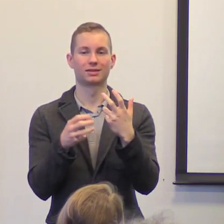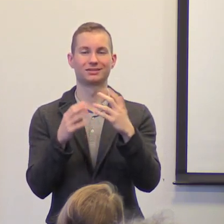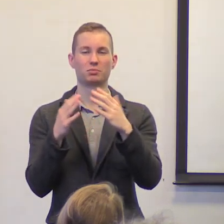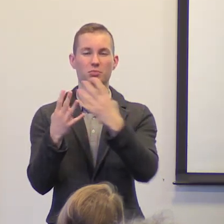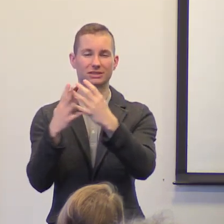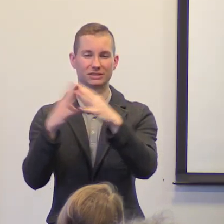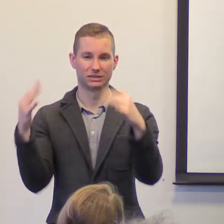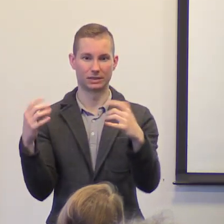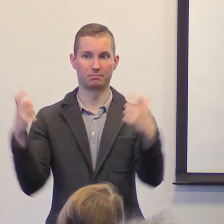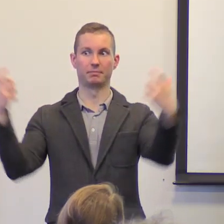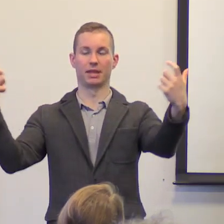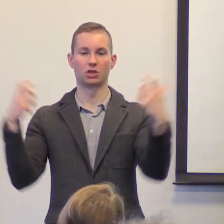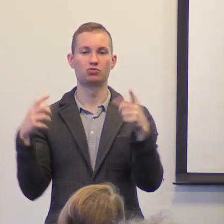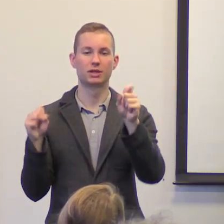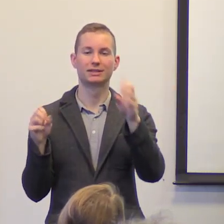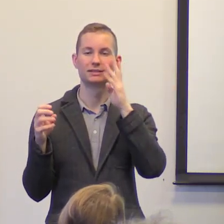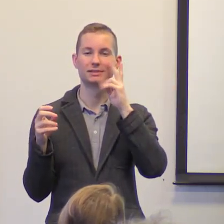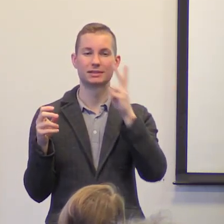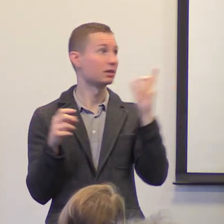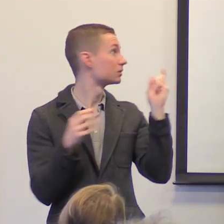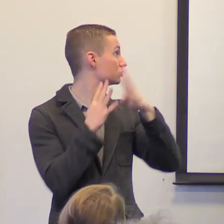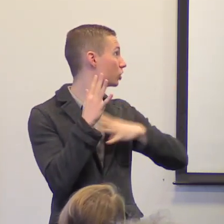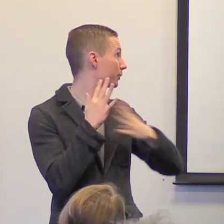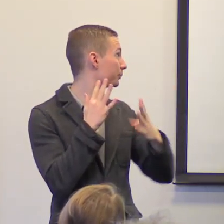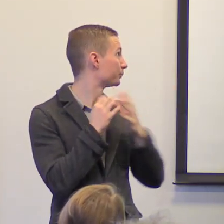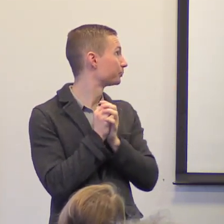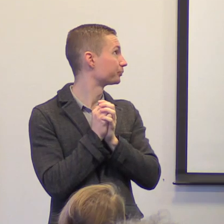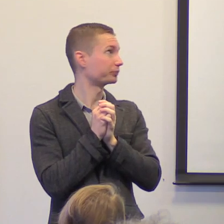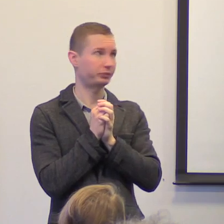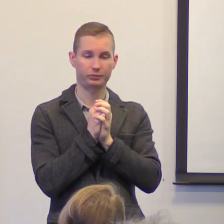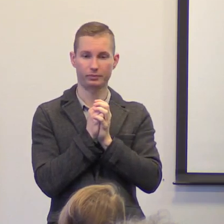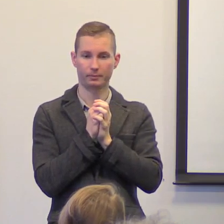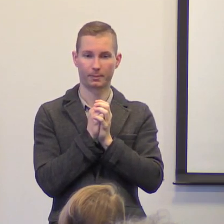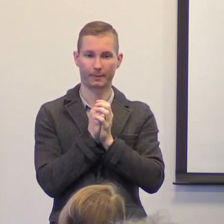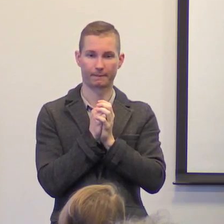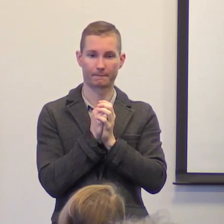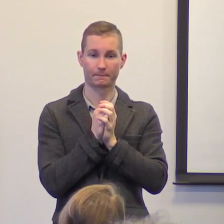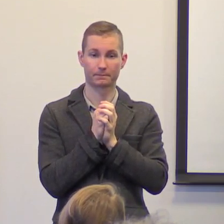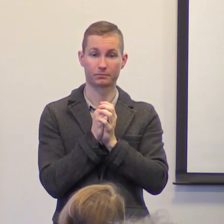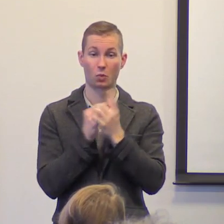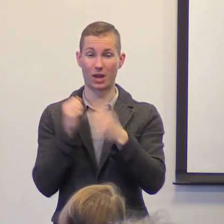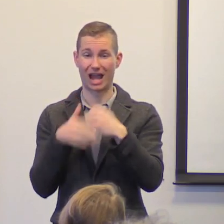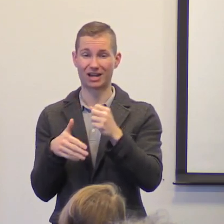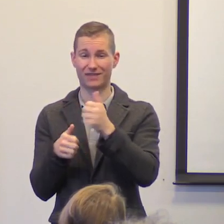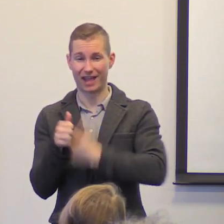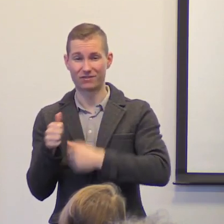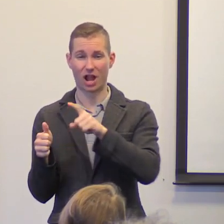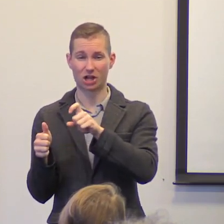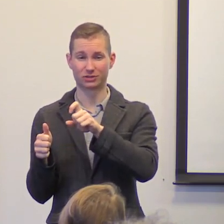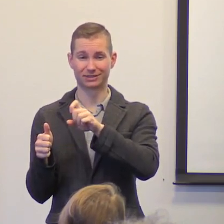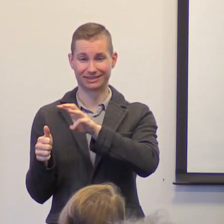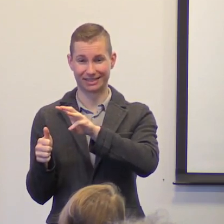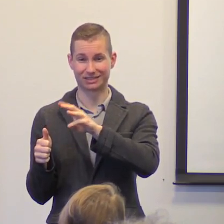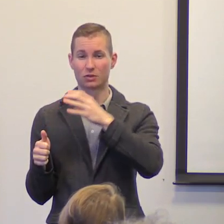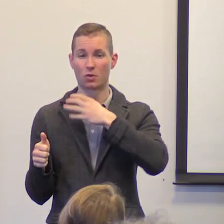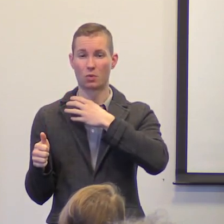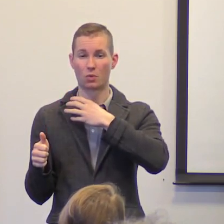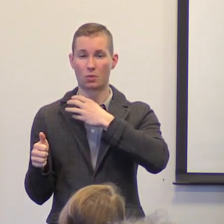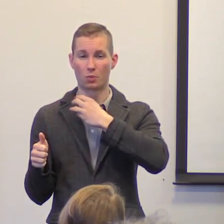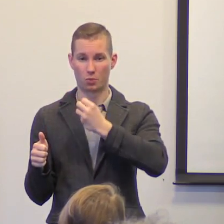You can see on this chart that, although one in every 106 white men are incarcerated, one